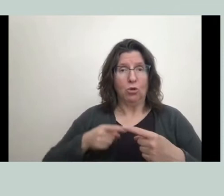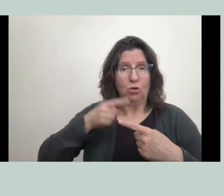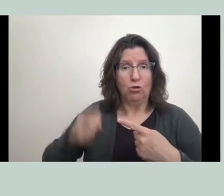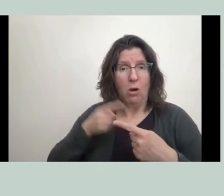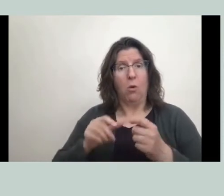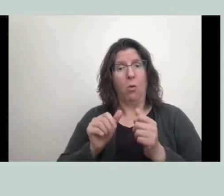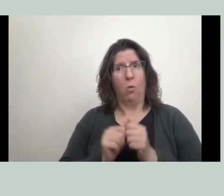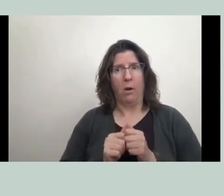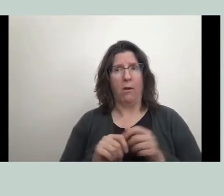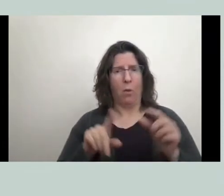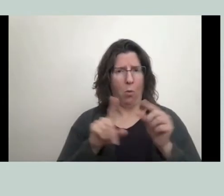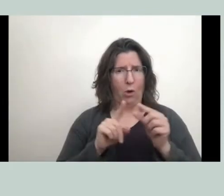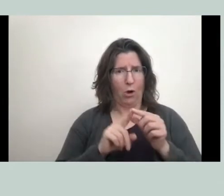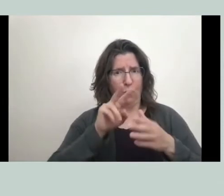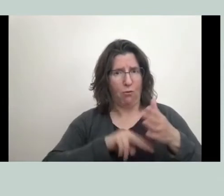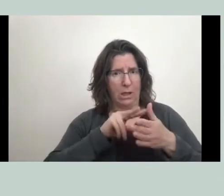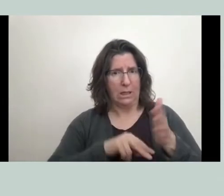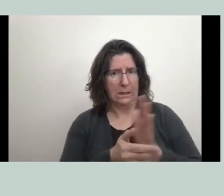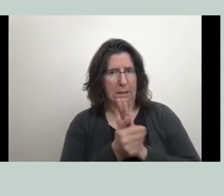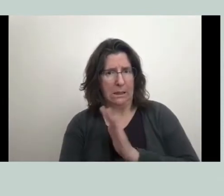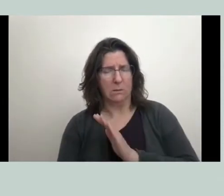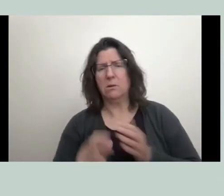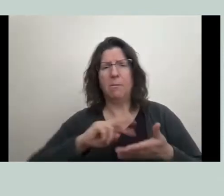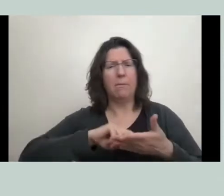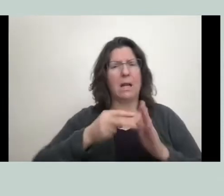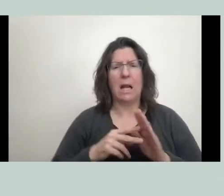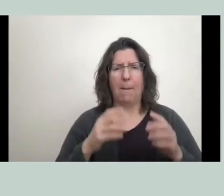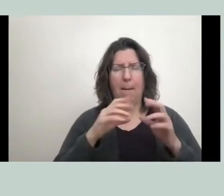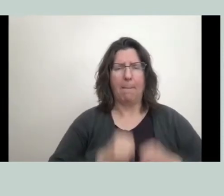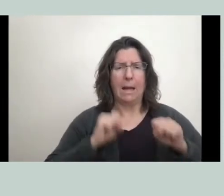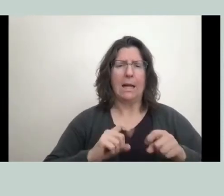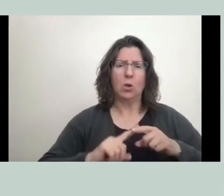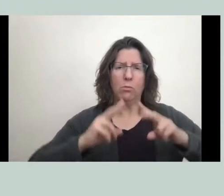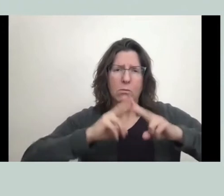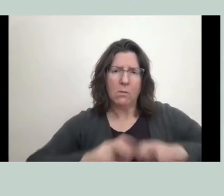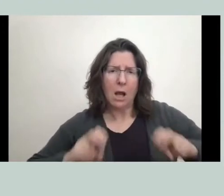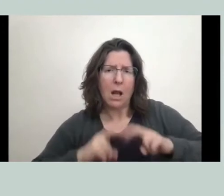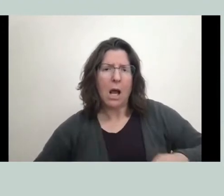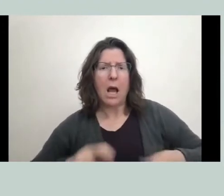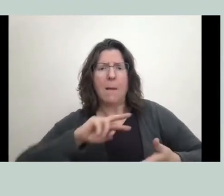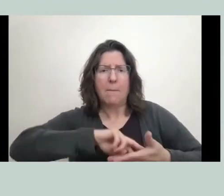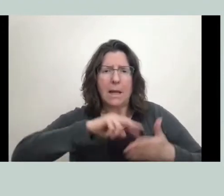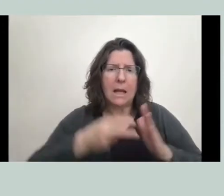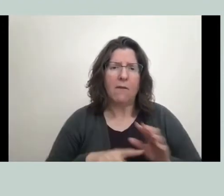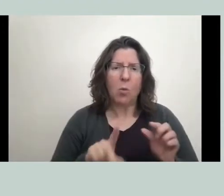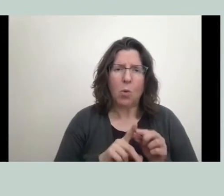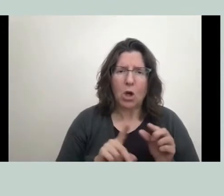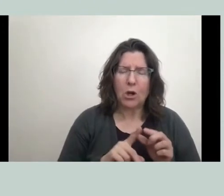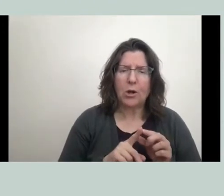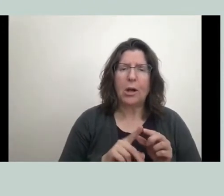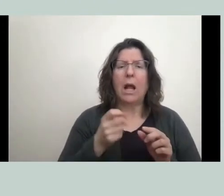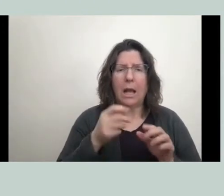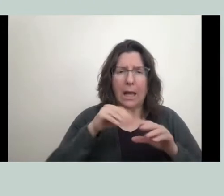Both groups struggle with word-reading skills, and by that I mean deciphering the meaning of vocabulary,